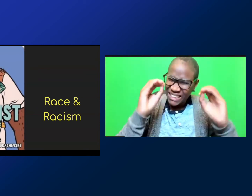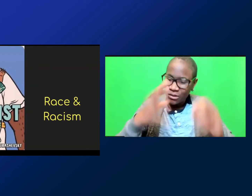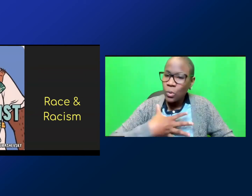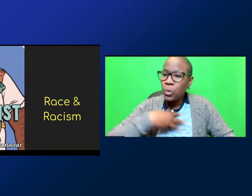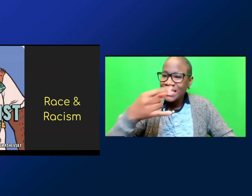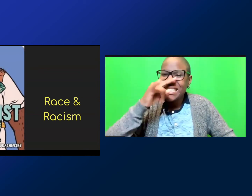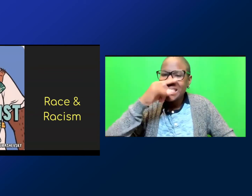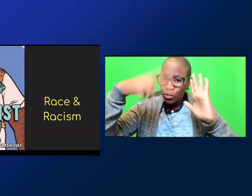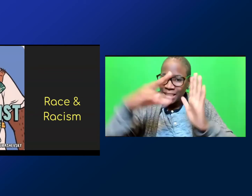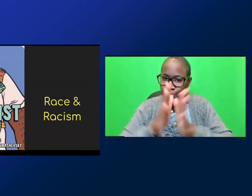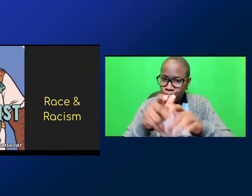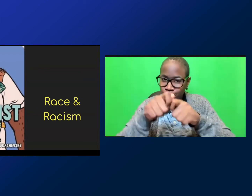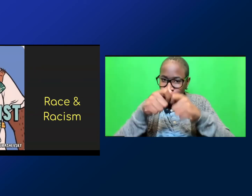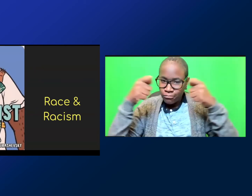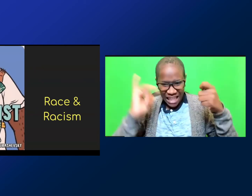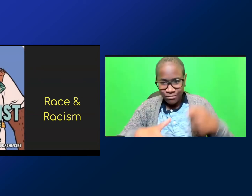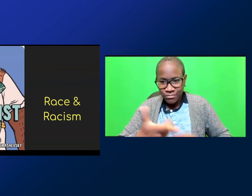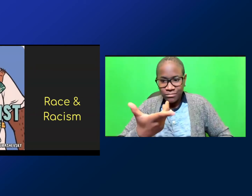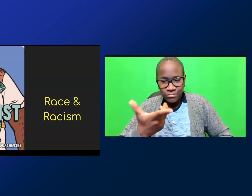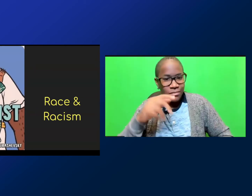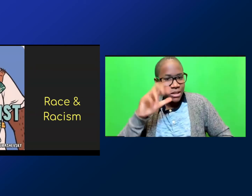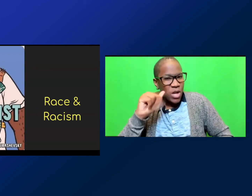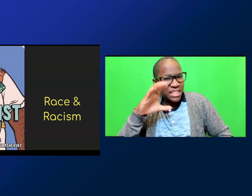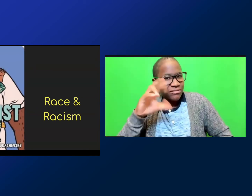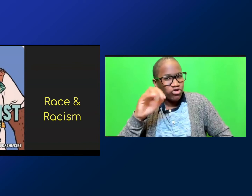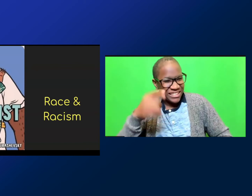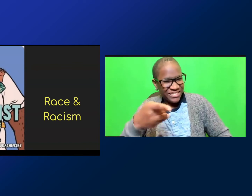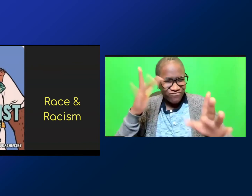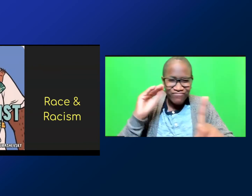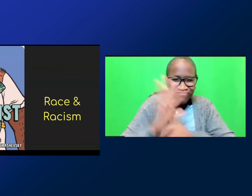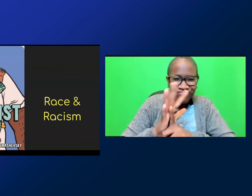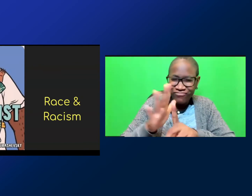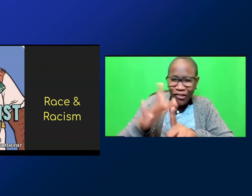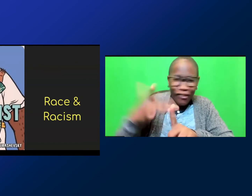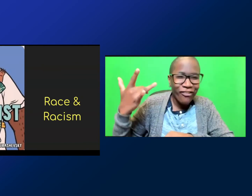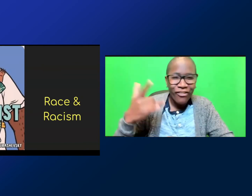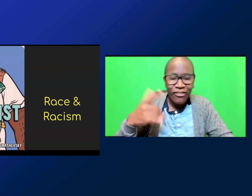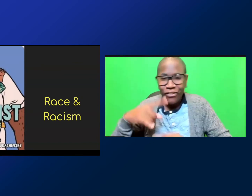anti-racist baby this is teaching white kids this is essentially a story for white kids so